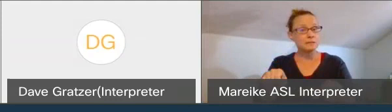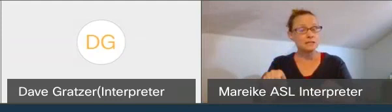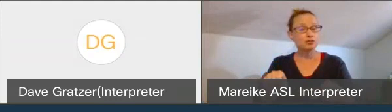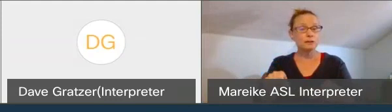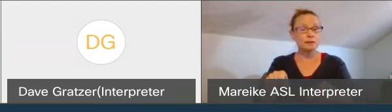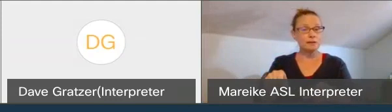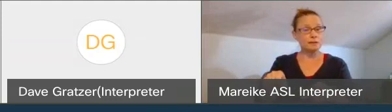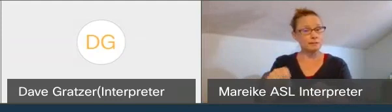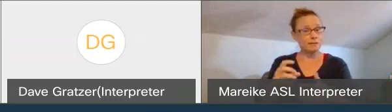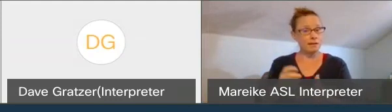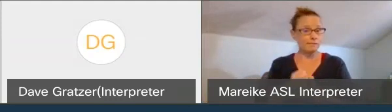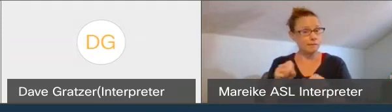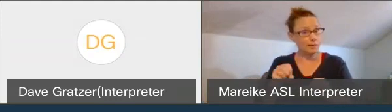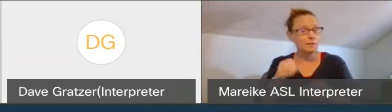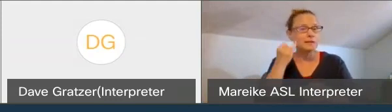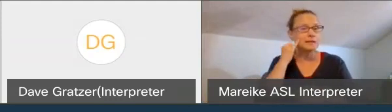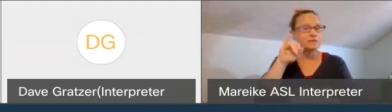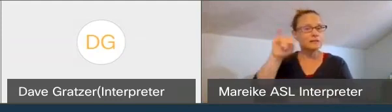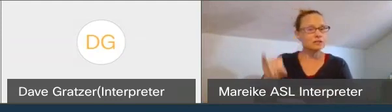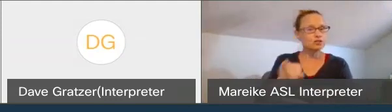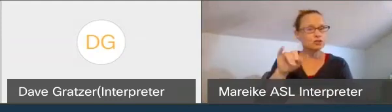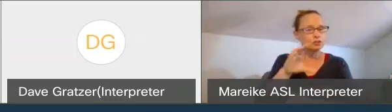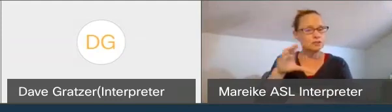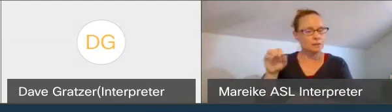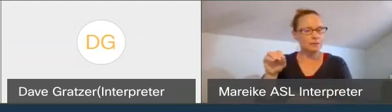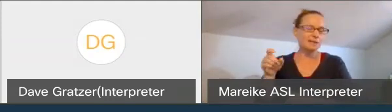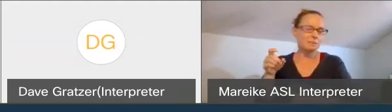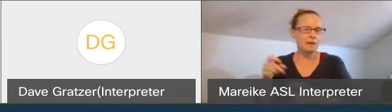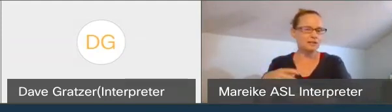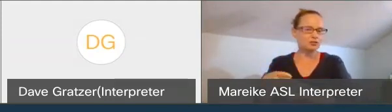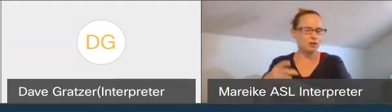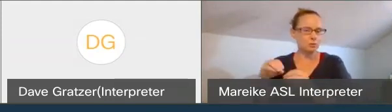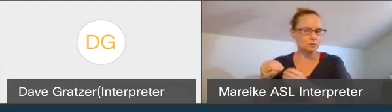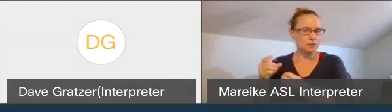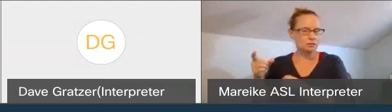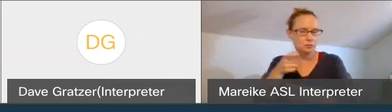if the insurance companies, the managed care organizations, who contract with our state